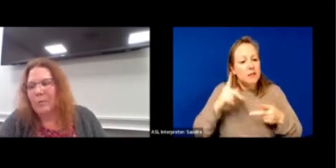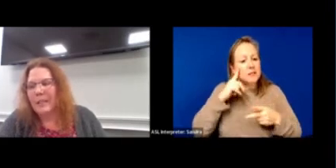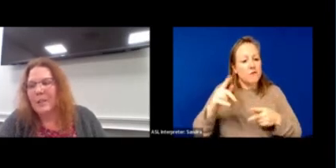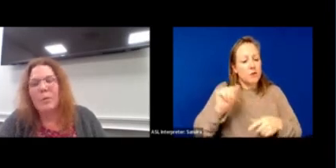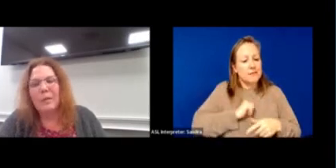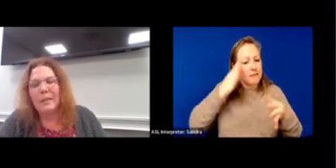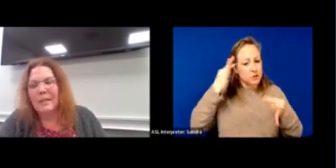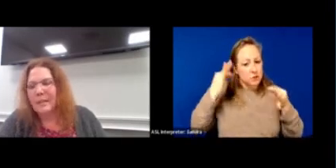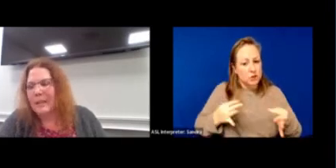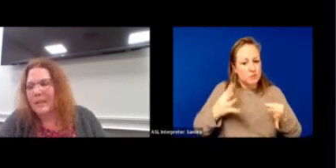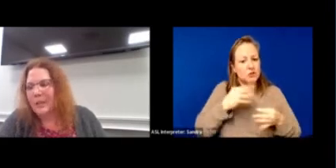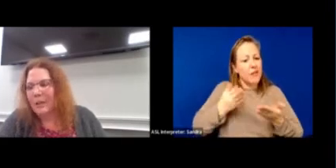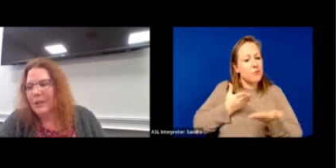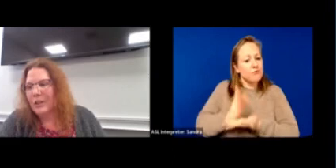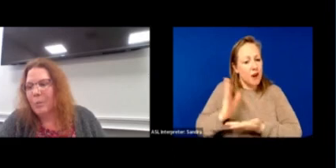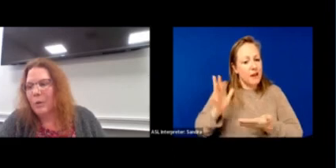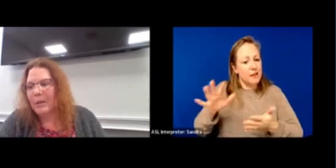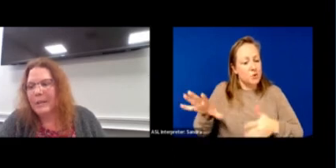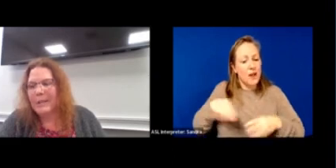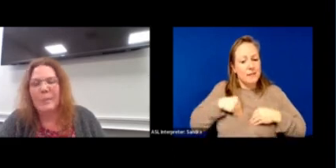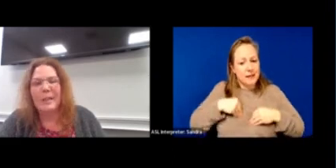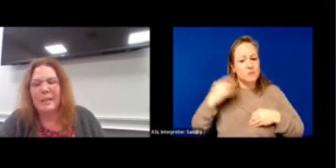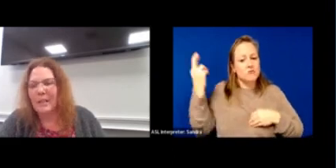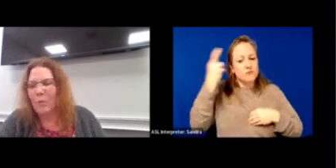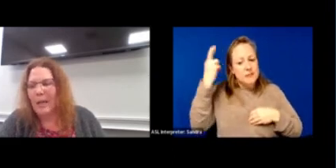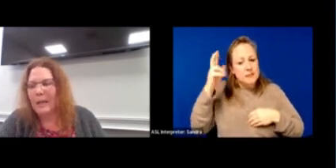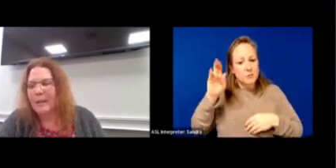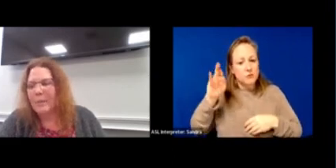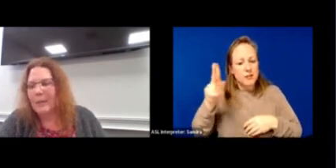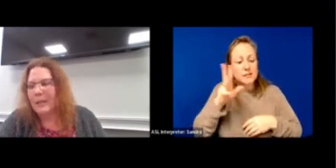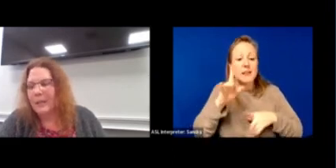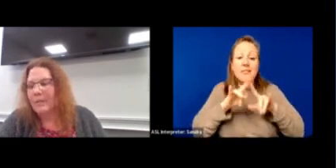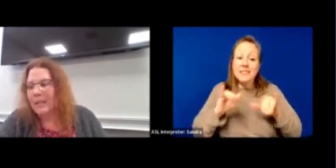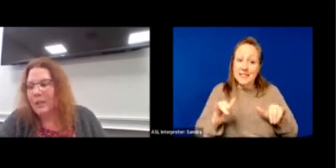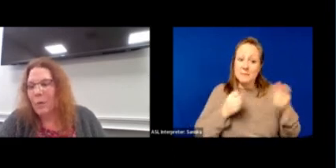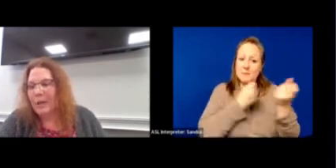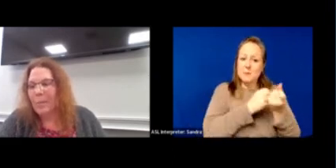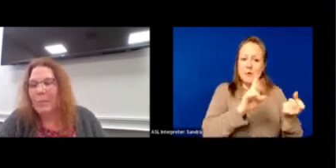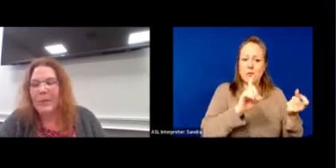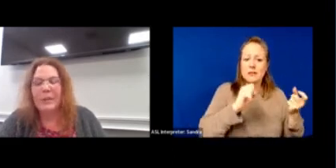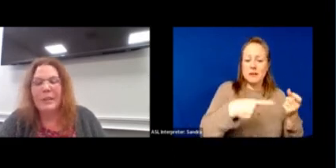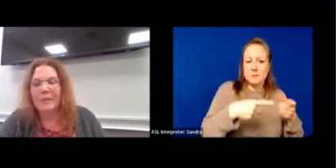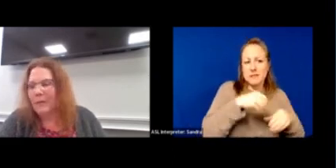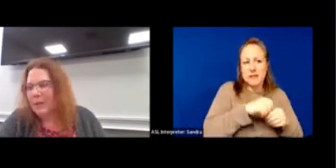take reasonable risks and in turn supporting our DSPs in a way that they don't need to worry about punitive